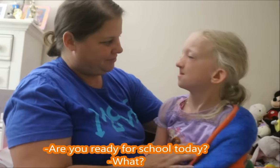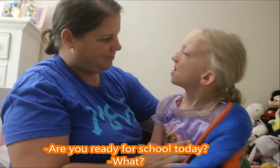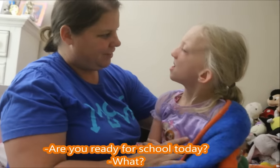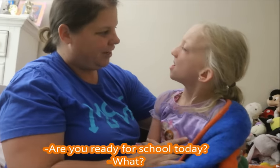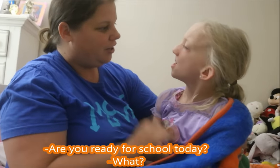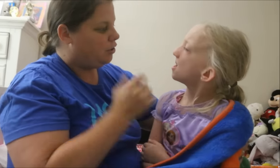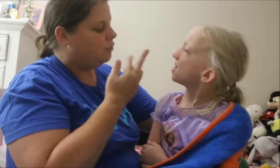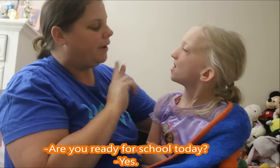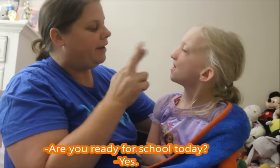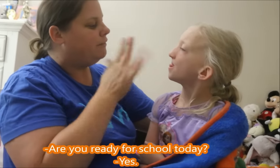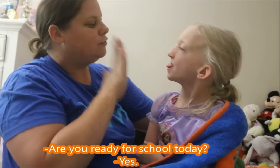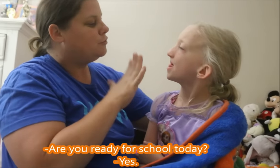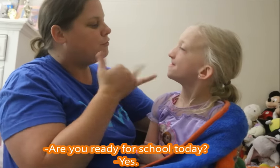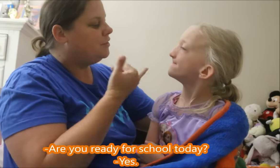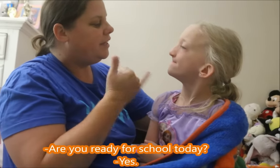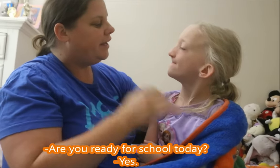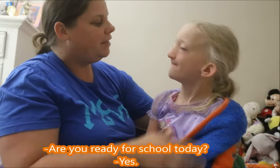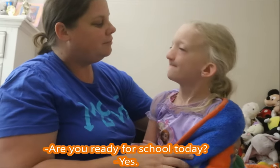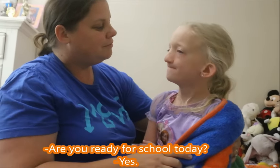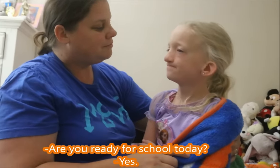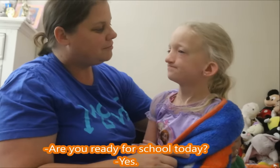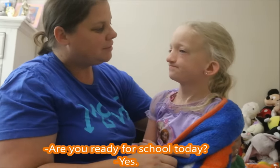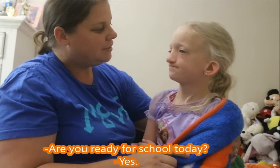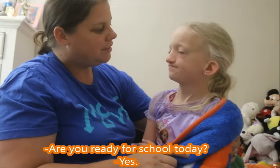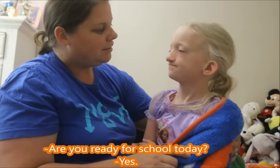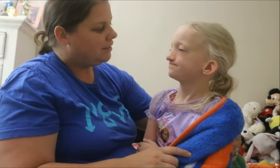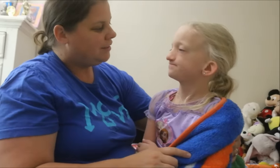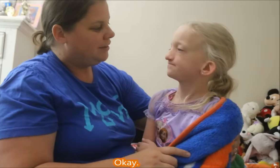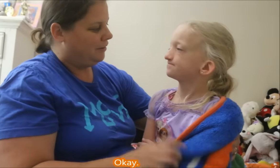you ready for school